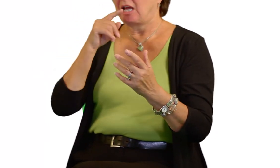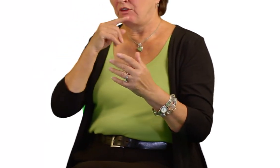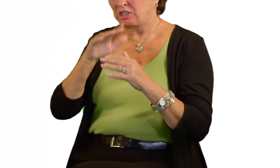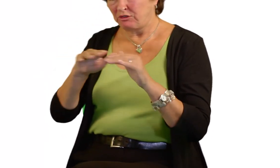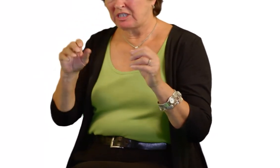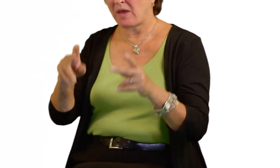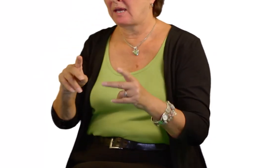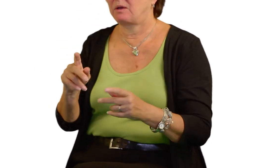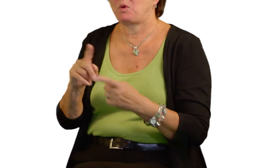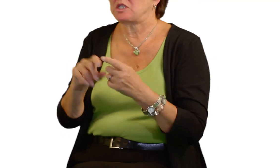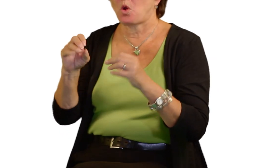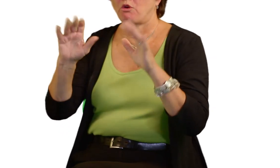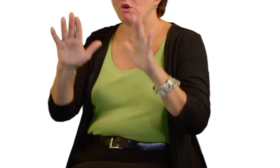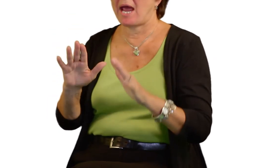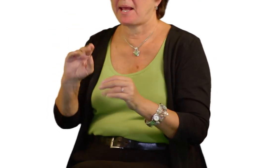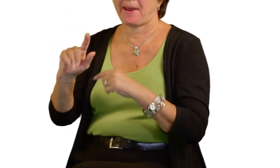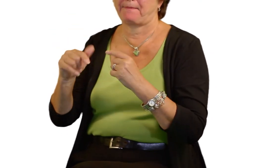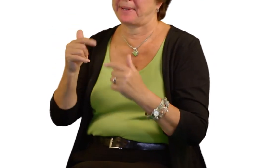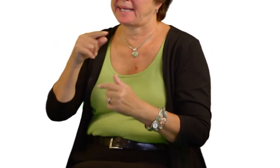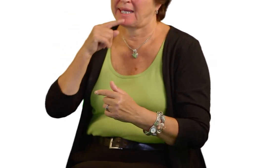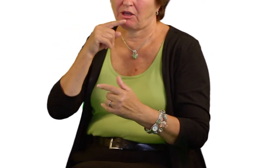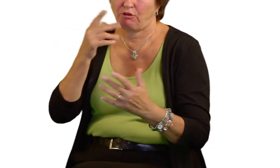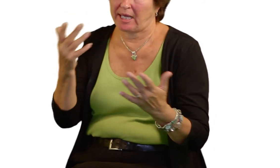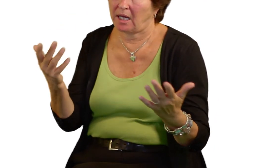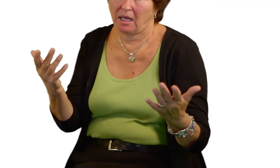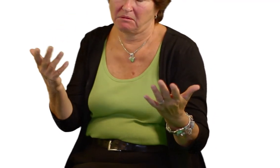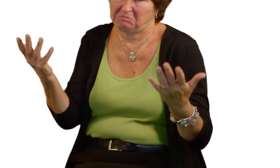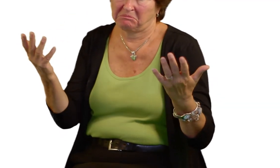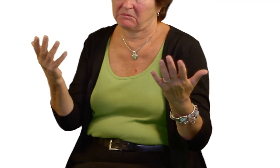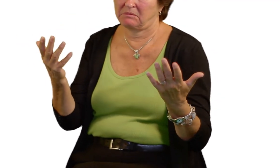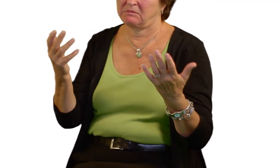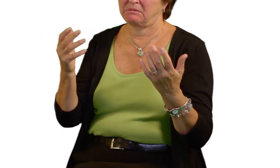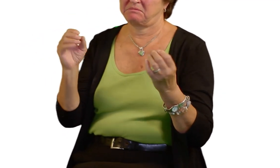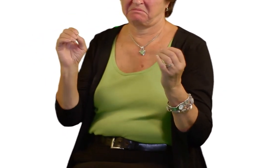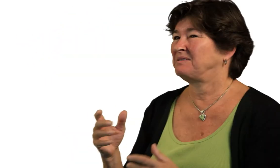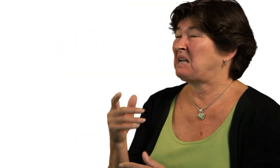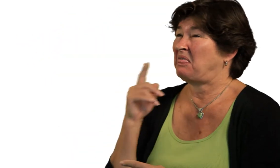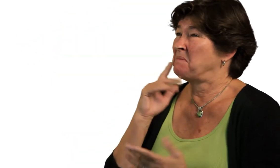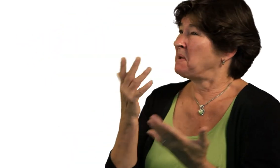Hearing children are okay, but what's great about being hearing?